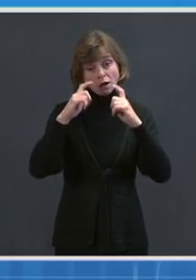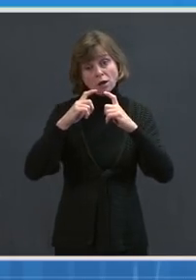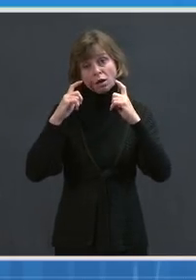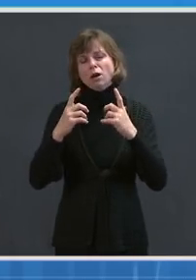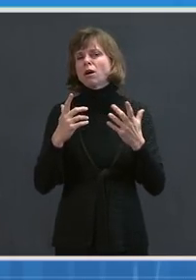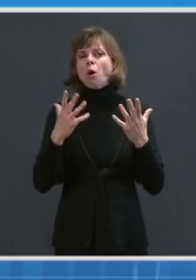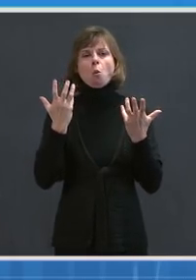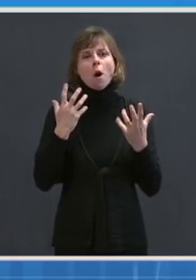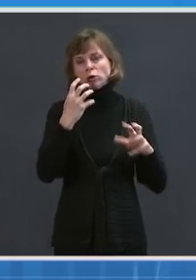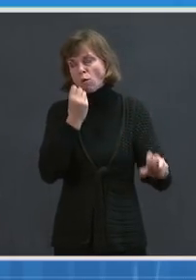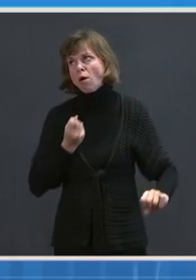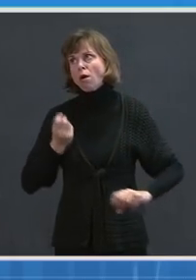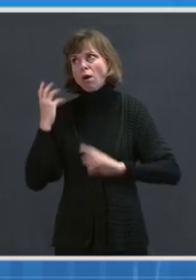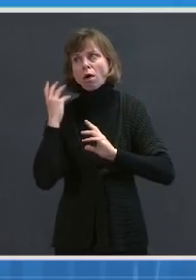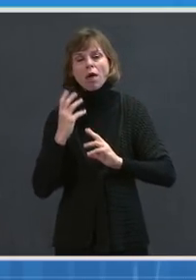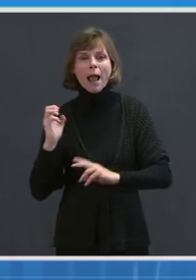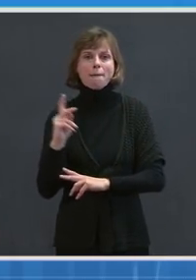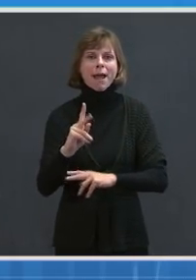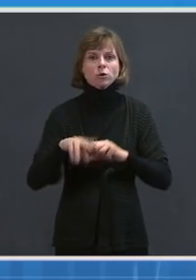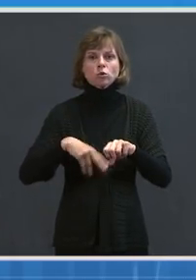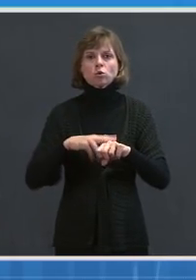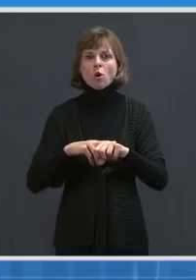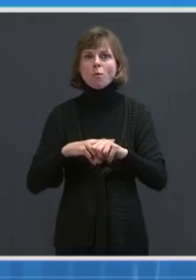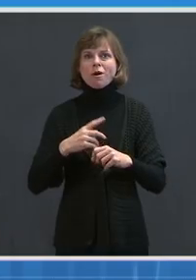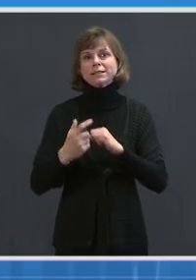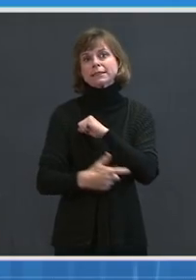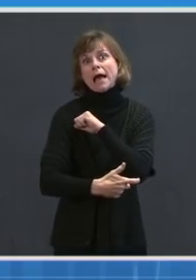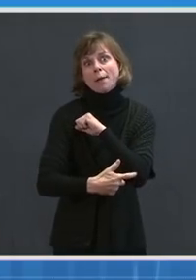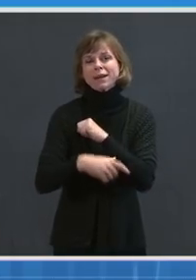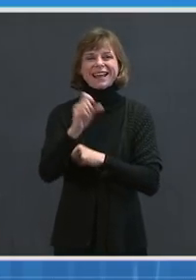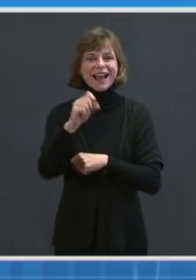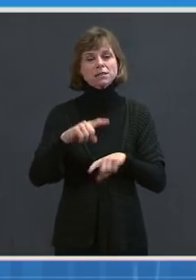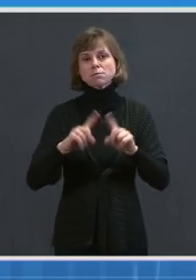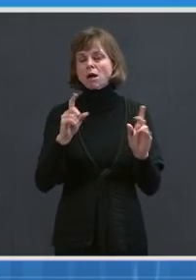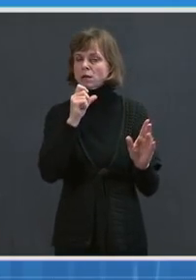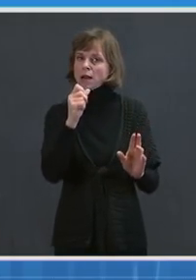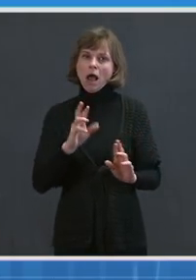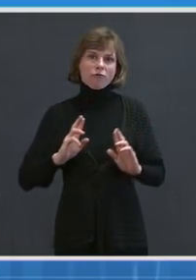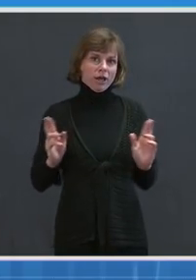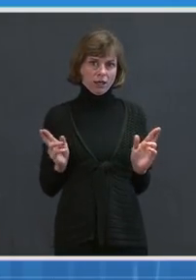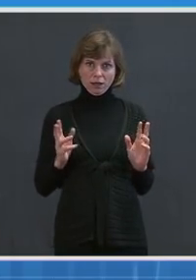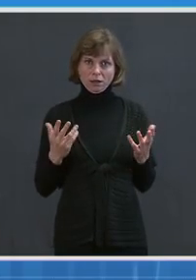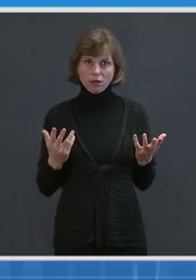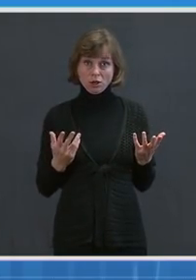is appealing, but we're not there yet. And we have been -- we have seen this movie before: